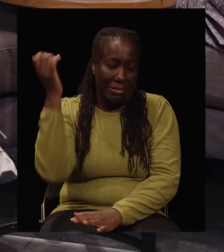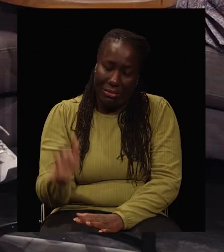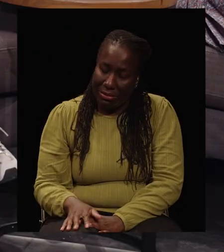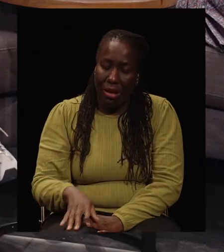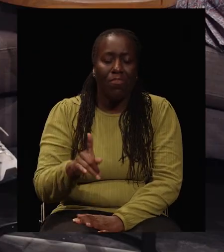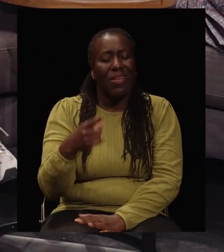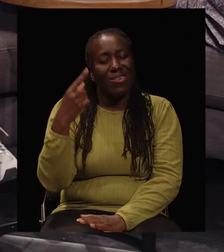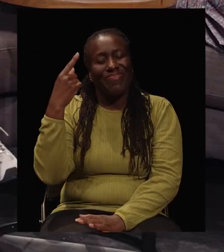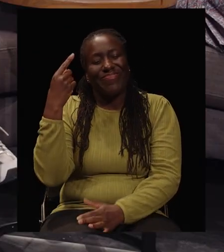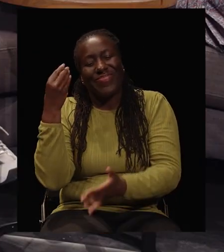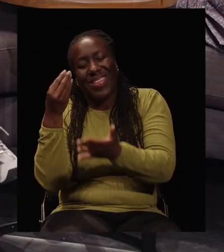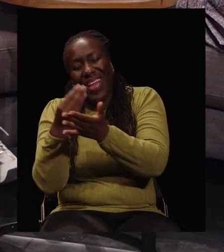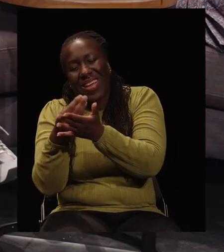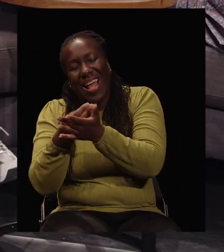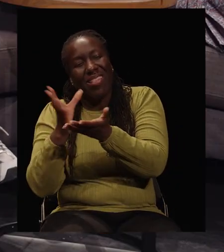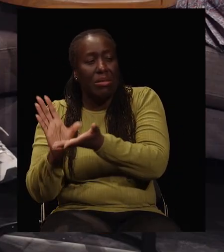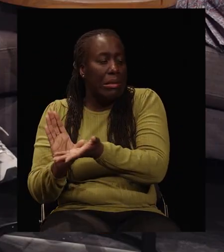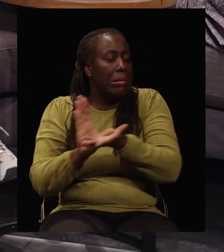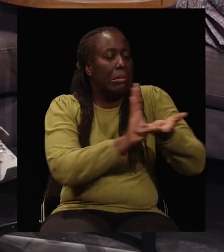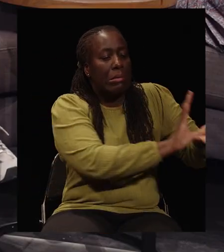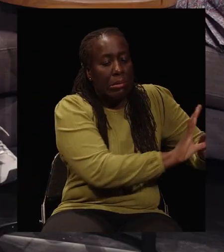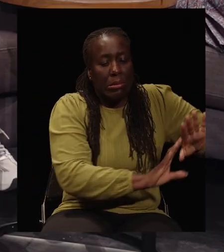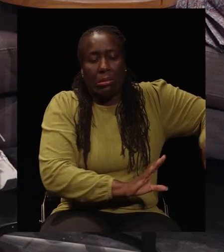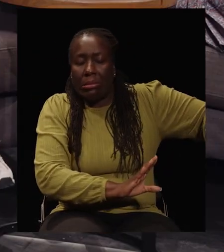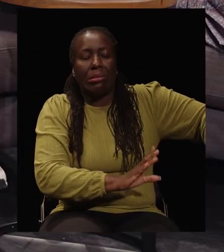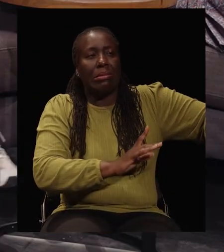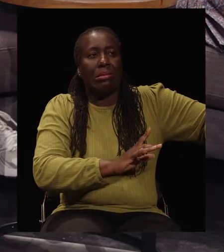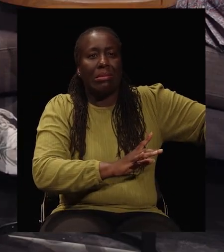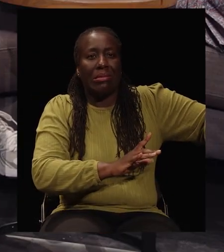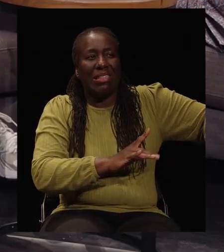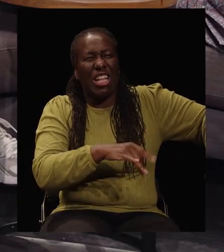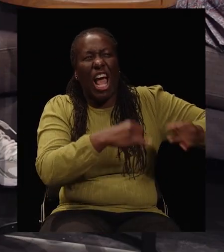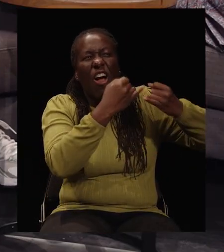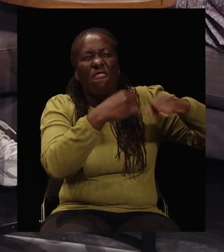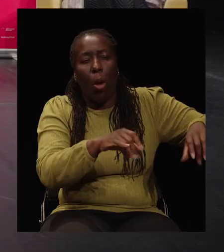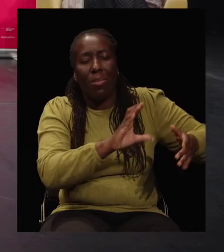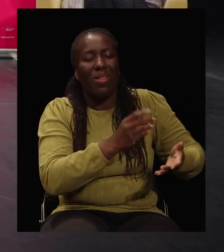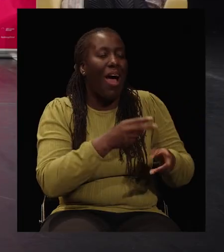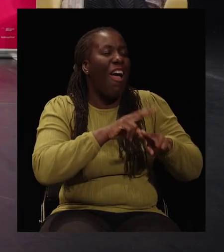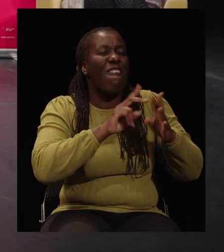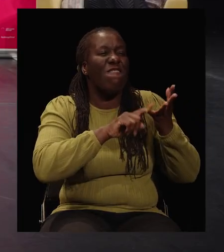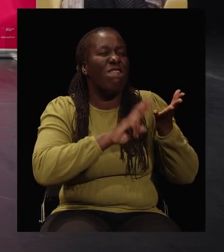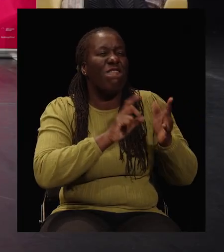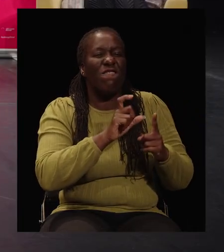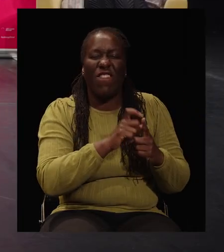I would call it a flop fund. I dunno, like just to fail a bit as an artist, I think that's very important. I like the idea of a flop fund.